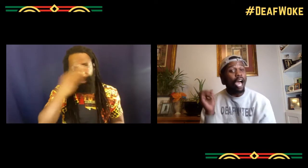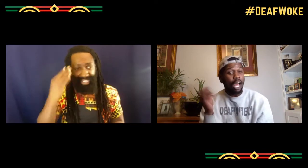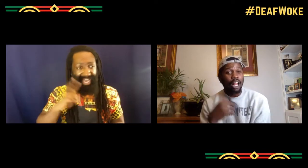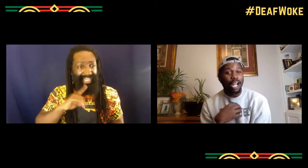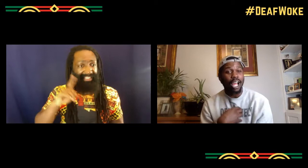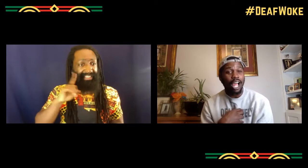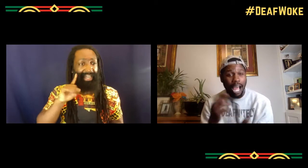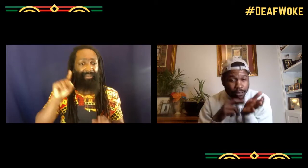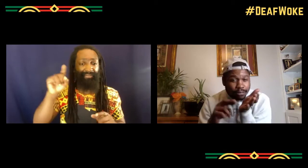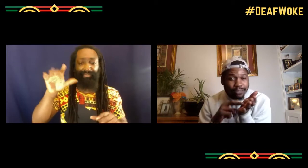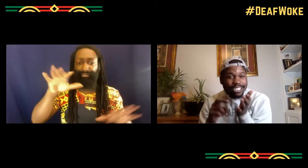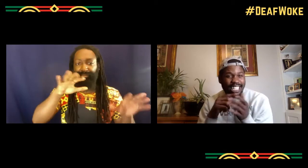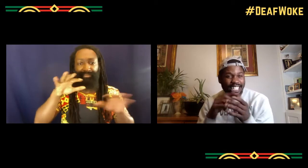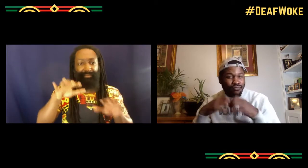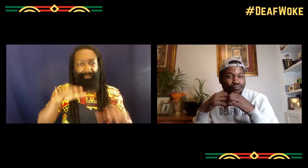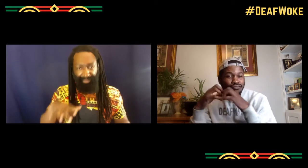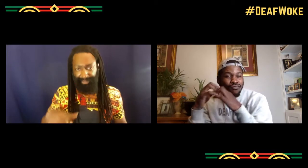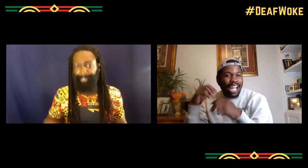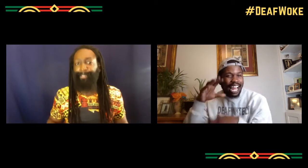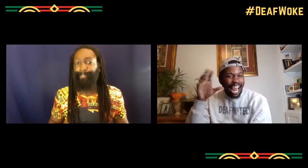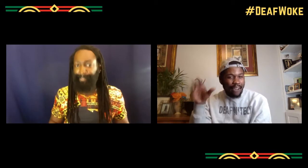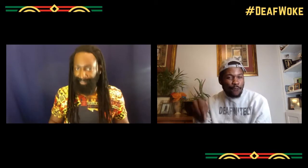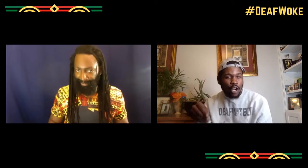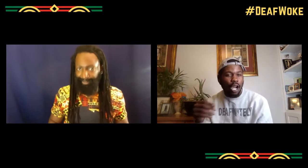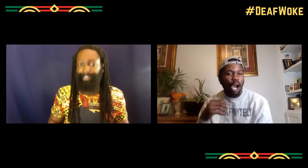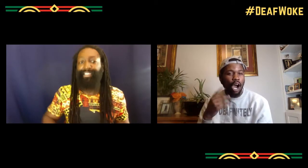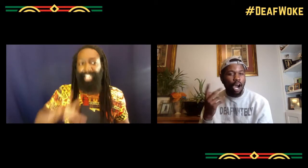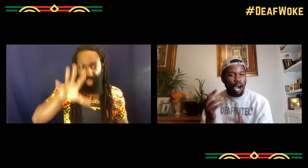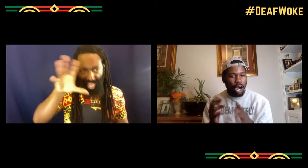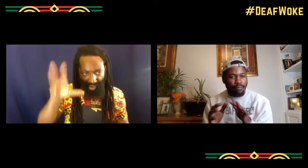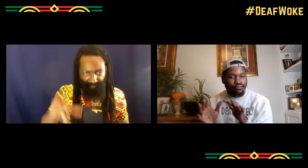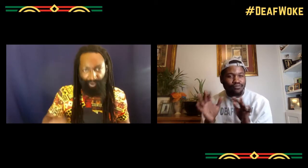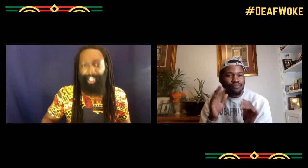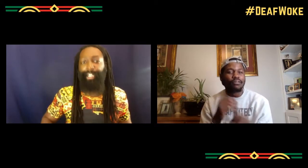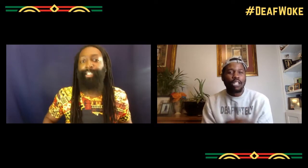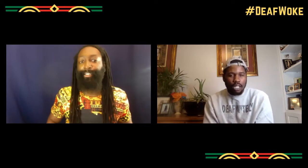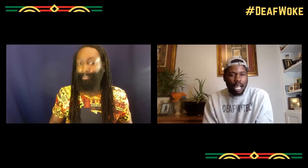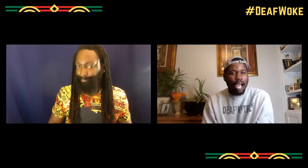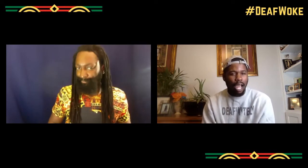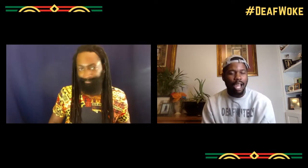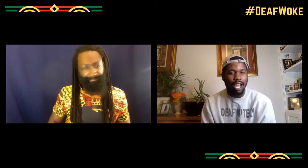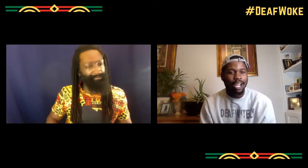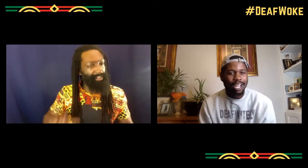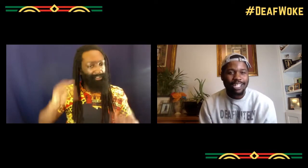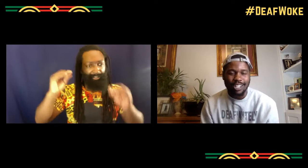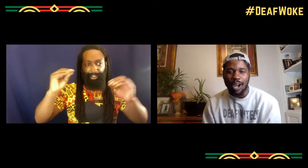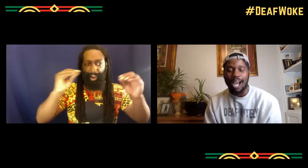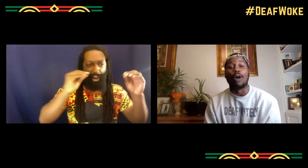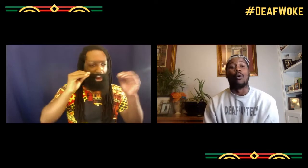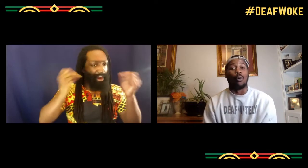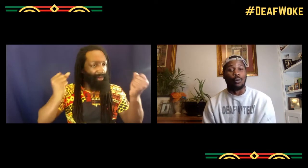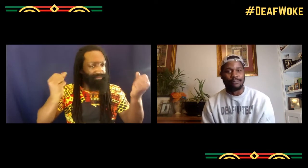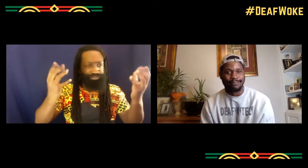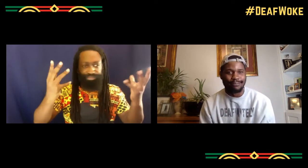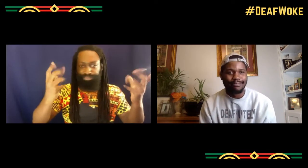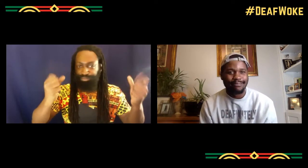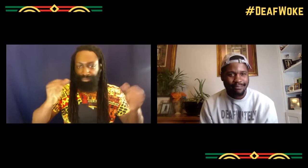That brother really supported the black, deaf community. You know about Africa and yeah.